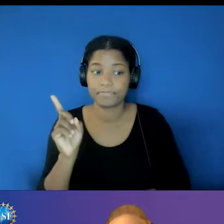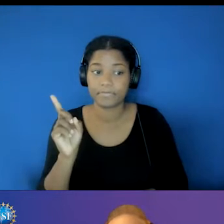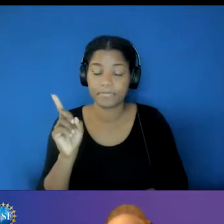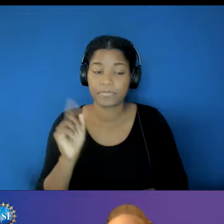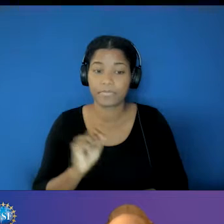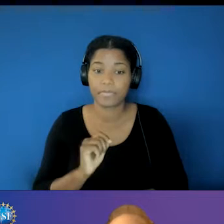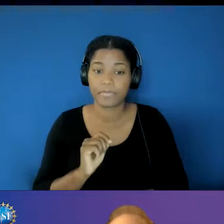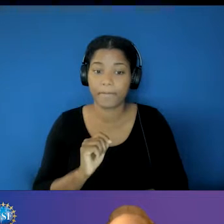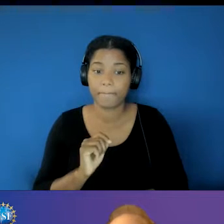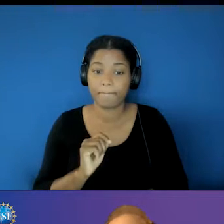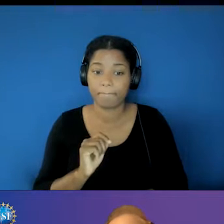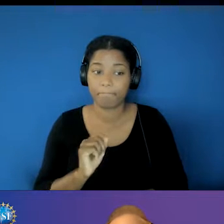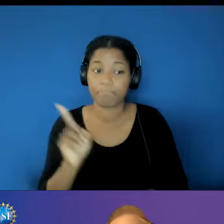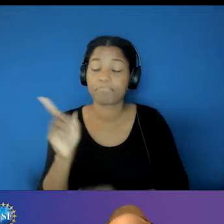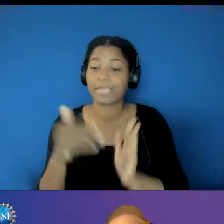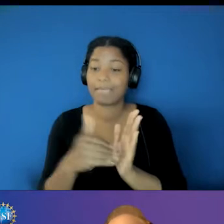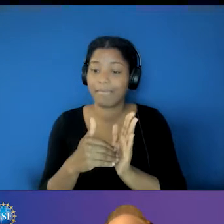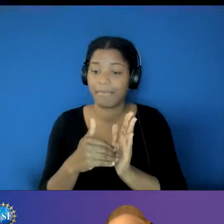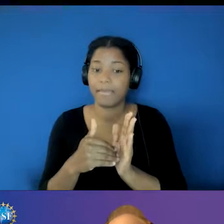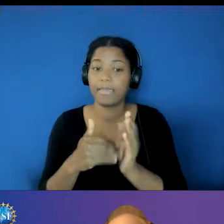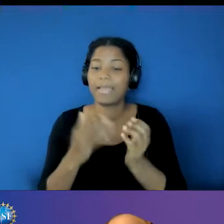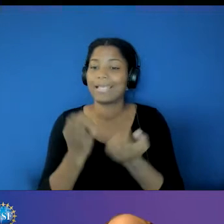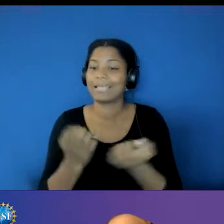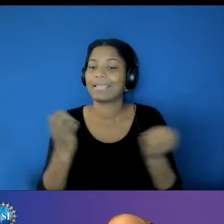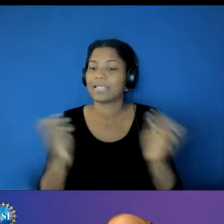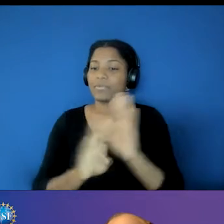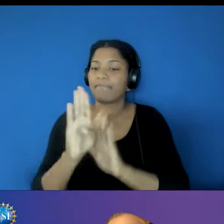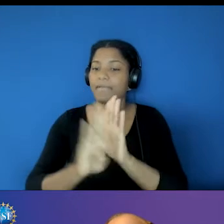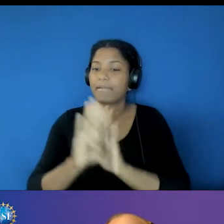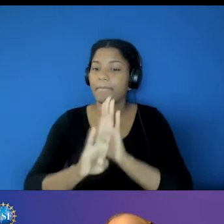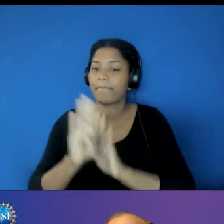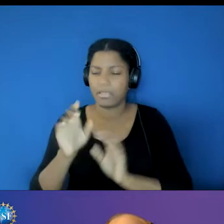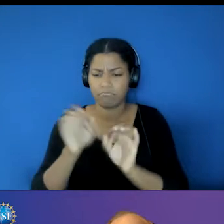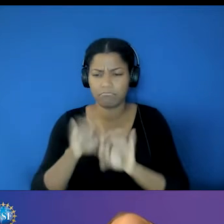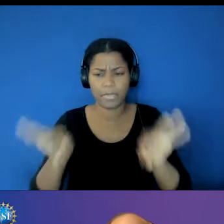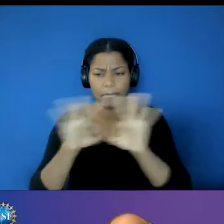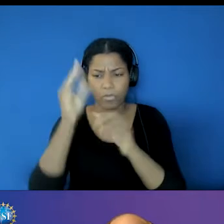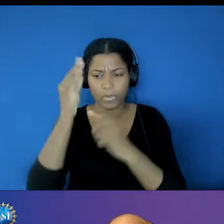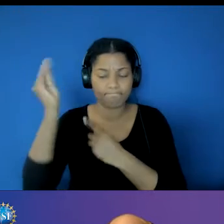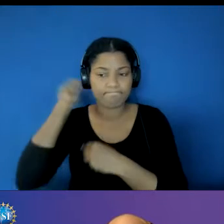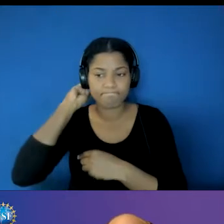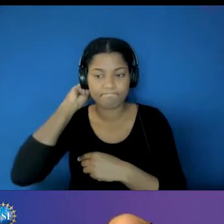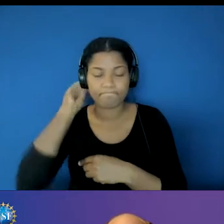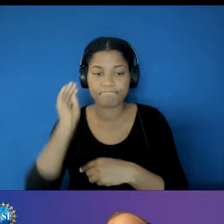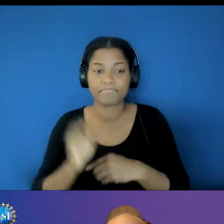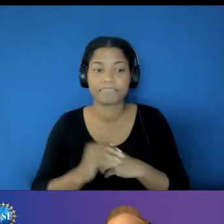So, I am highlighting again instrument development. So, this is something that you should keep in mind, that,